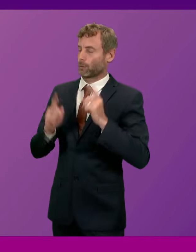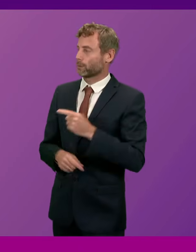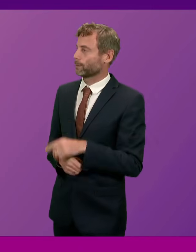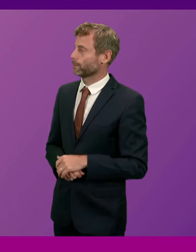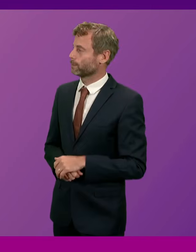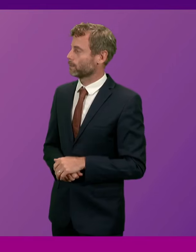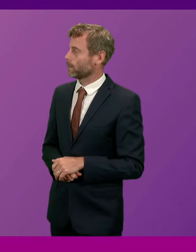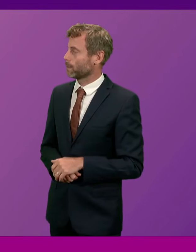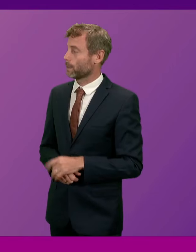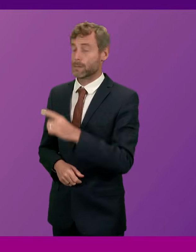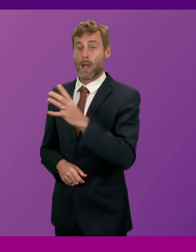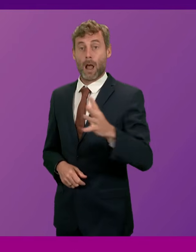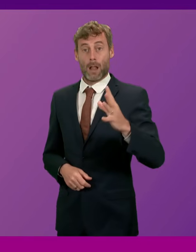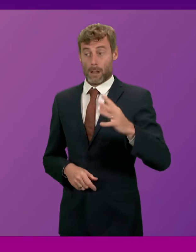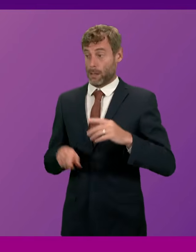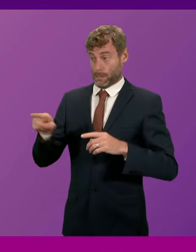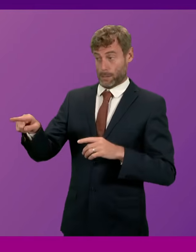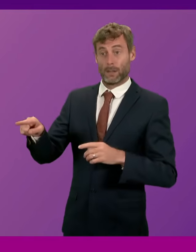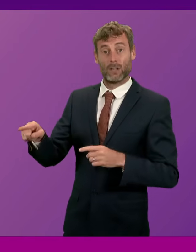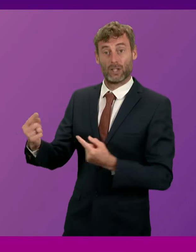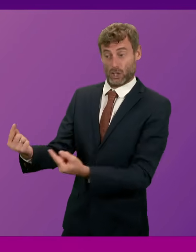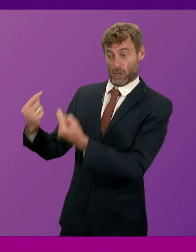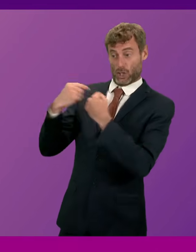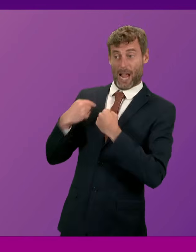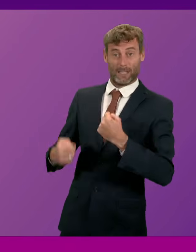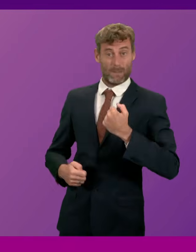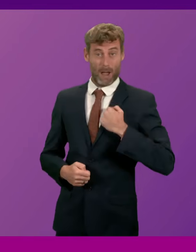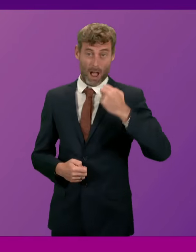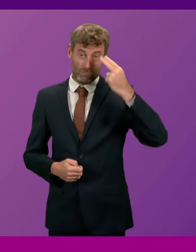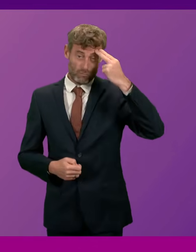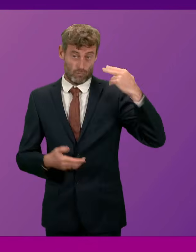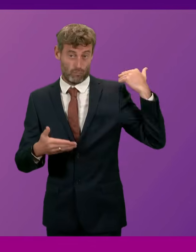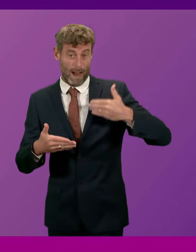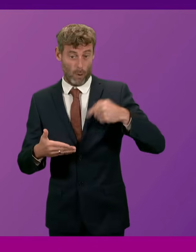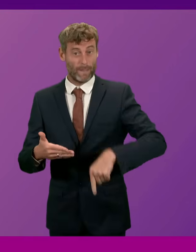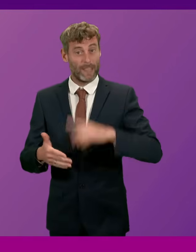Mr Sarwar challenges me about the record of my Government. I am very proud of that record and